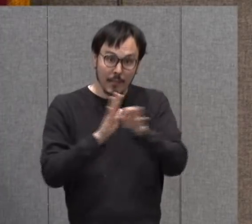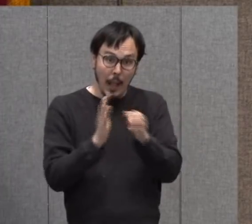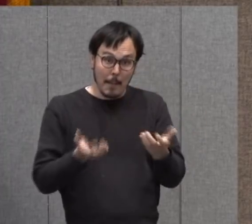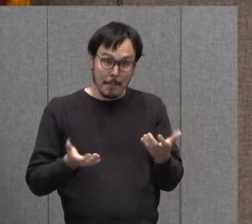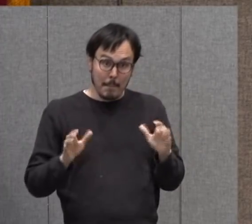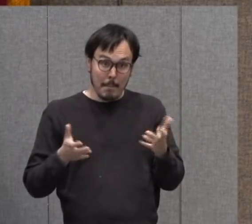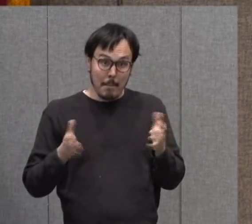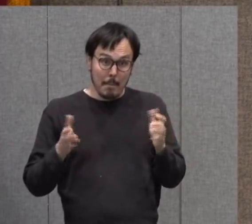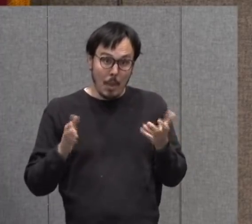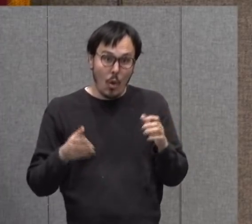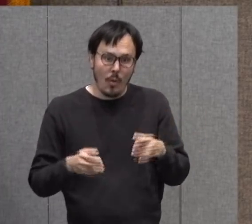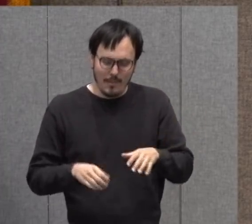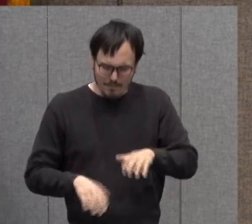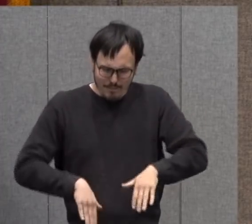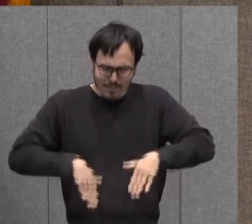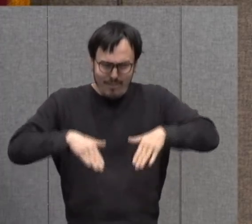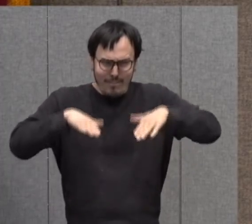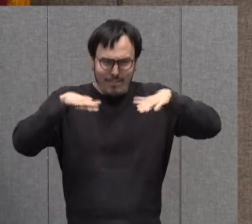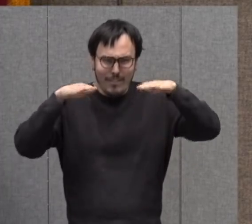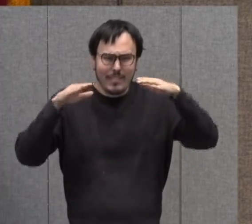it would be as big as a stadium.